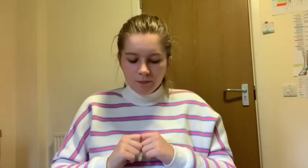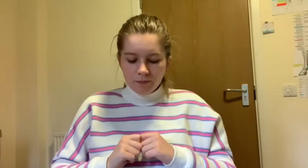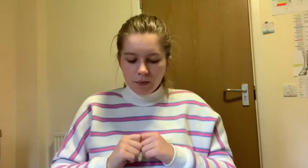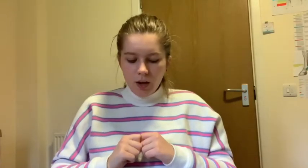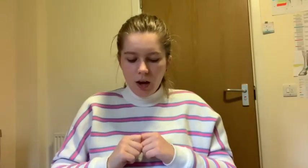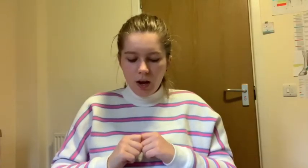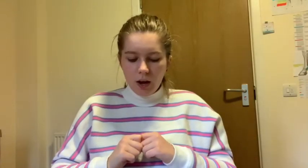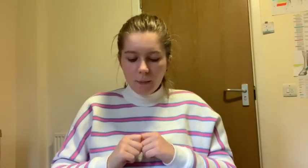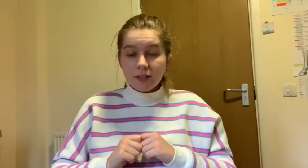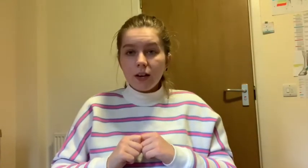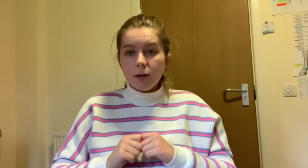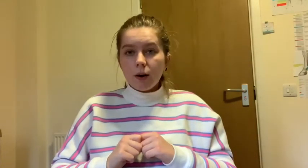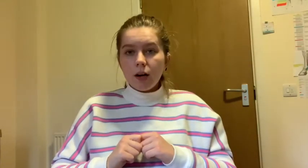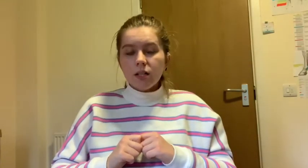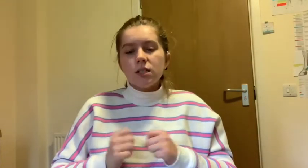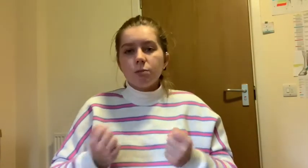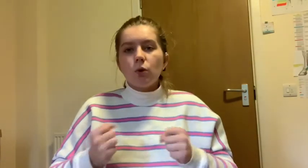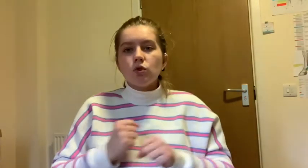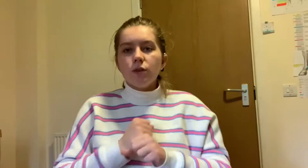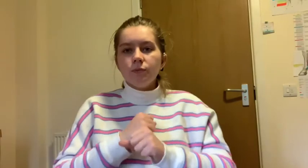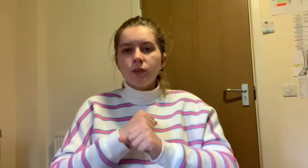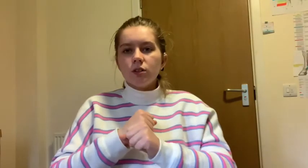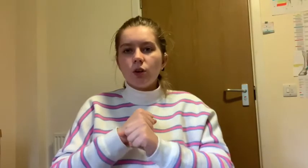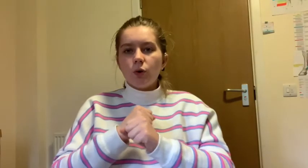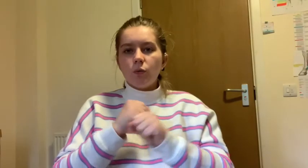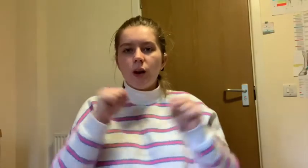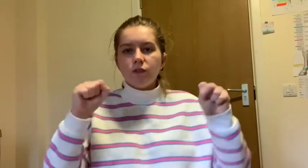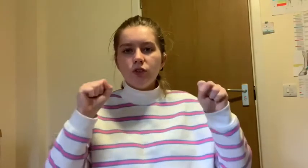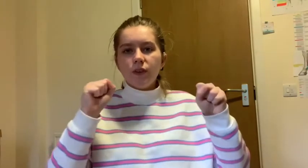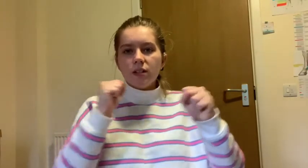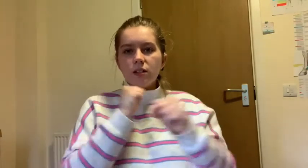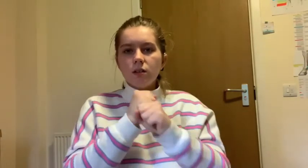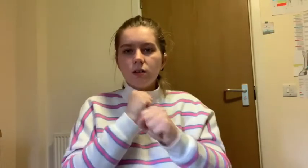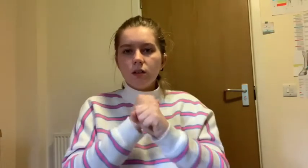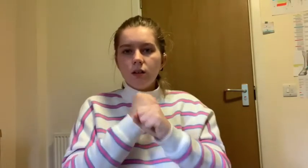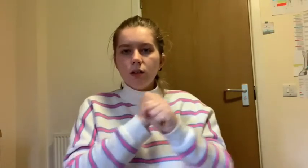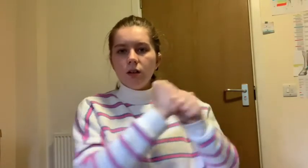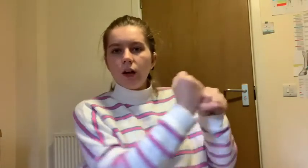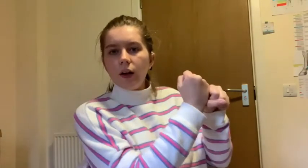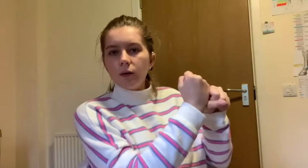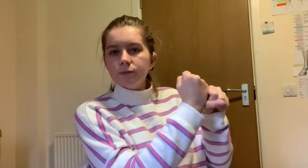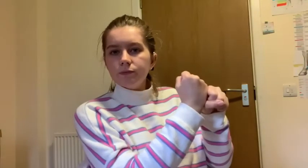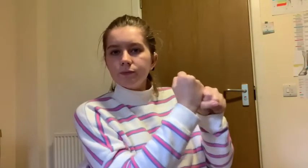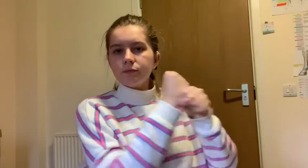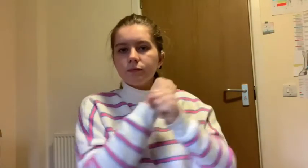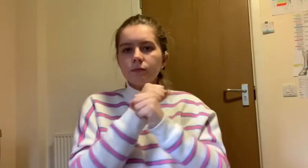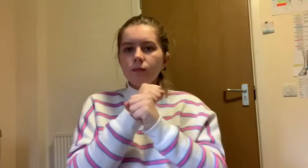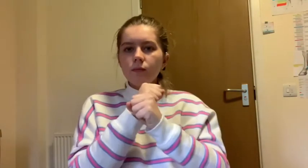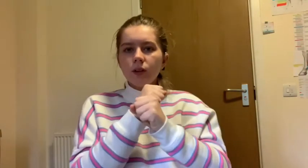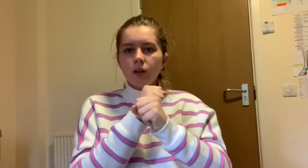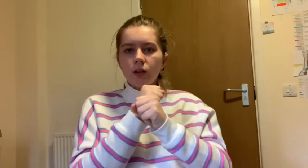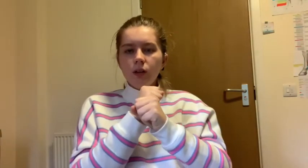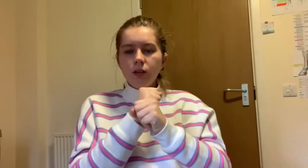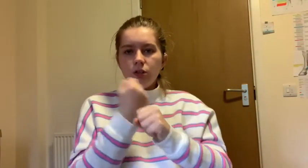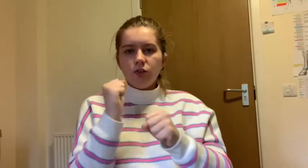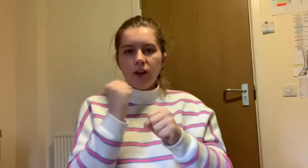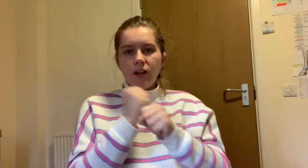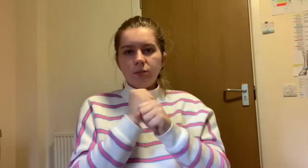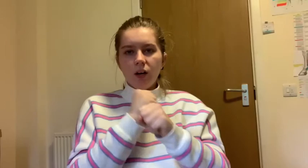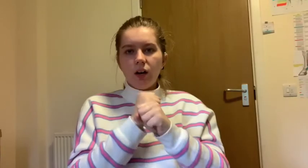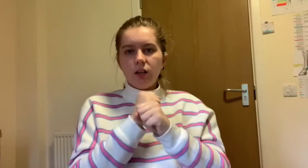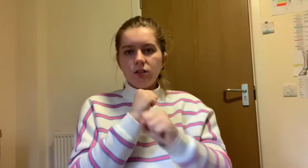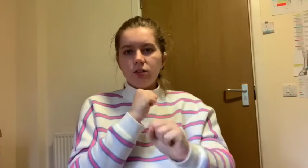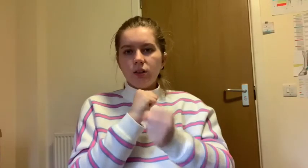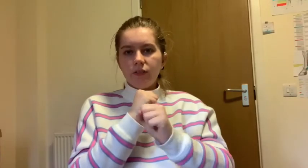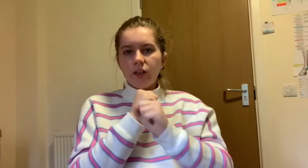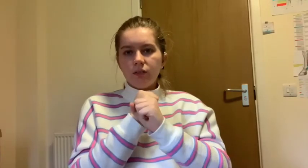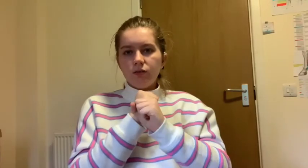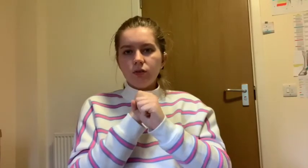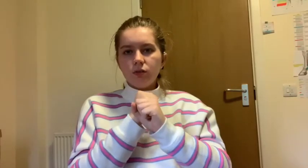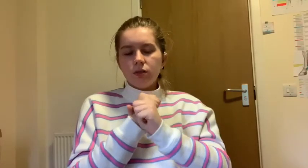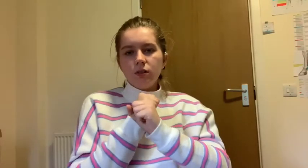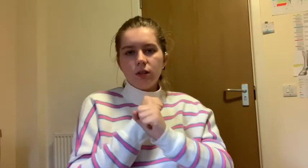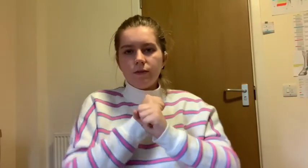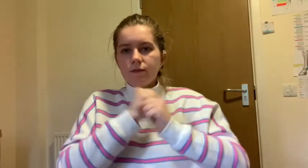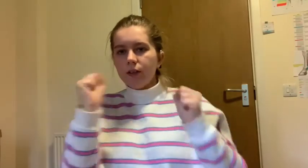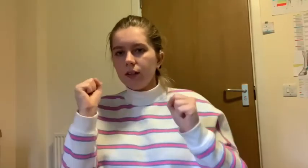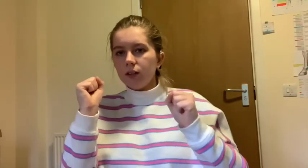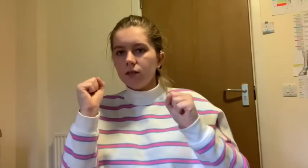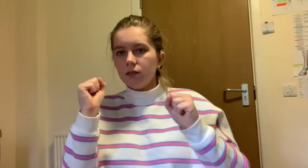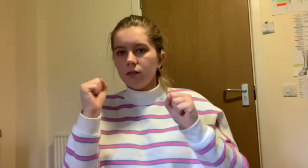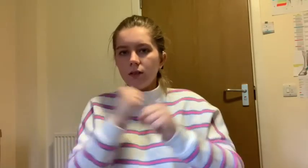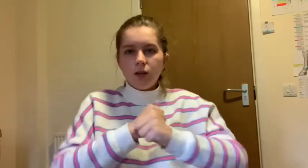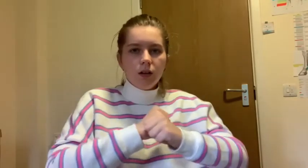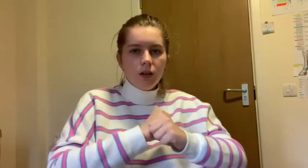"Dynamite" is explosion. Have 2 fists, like that. So your right hand behind and your left hand is in front and flick.